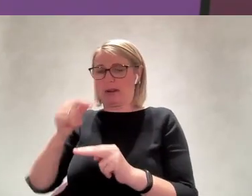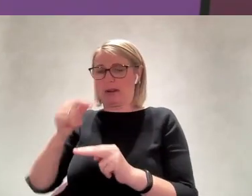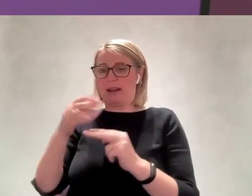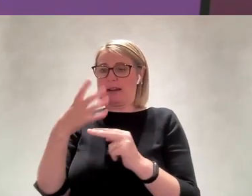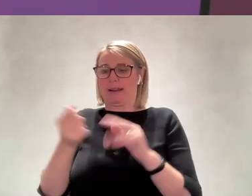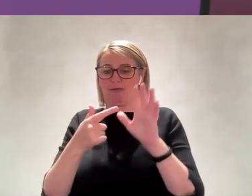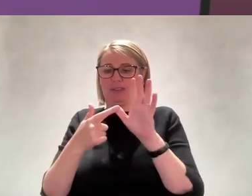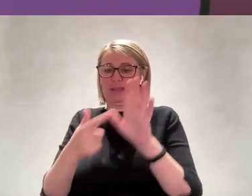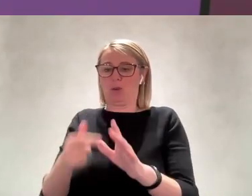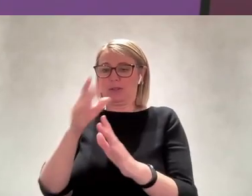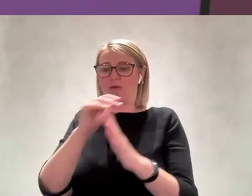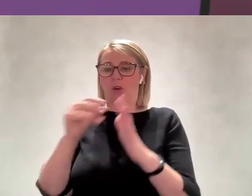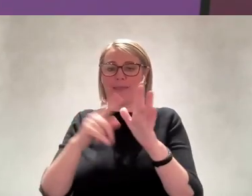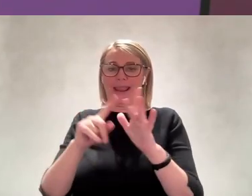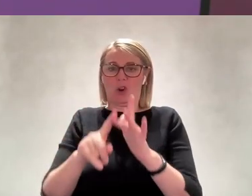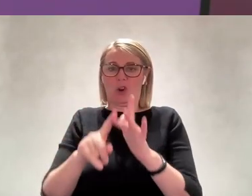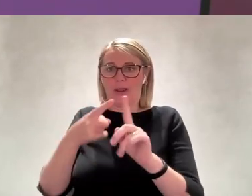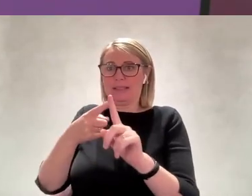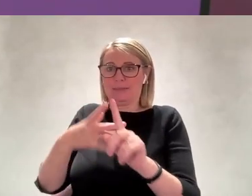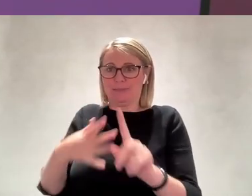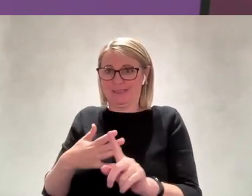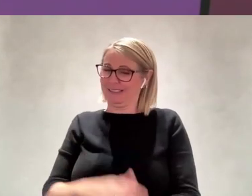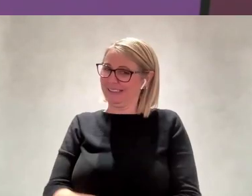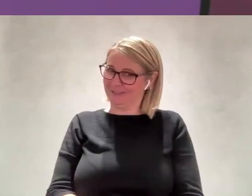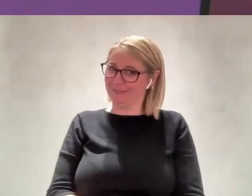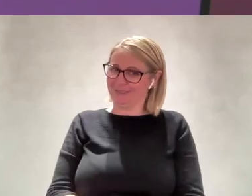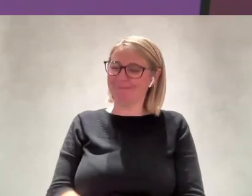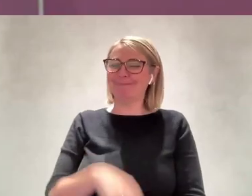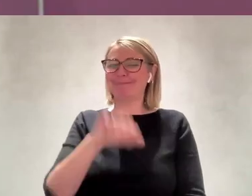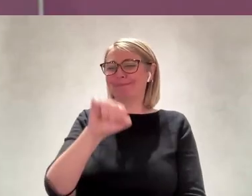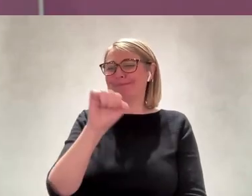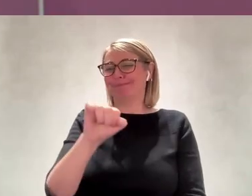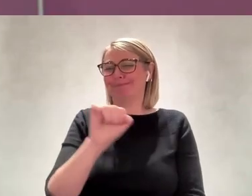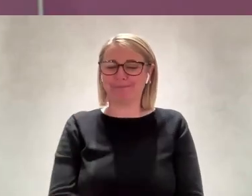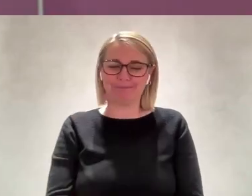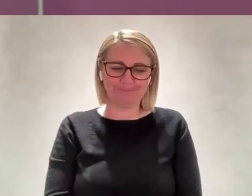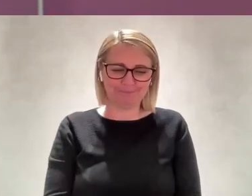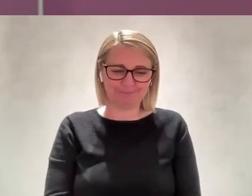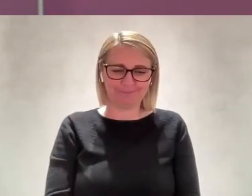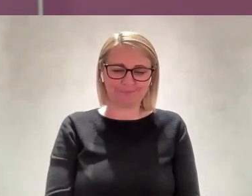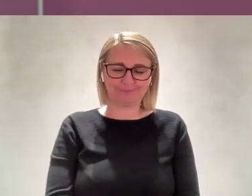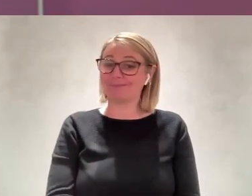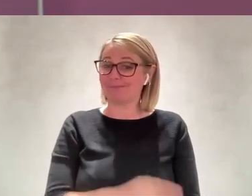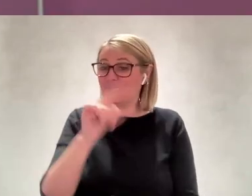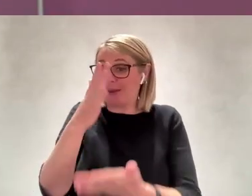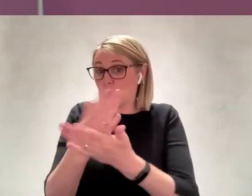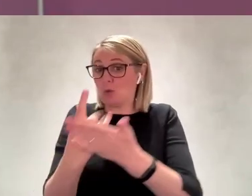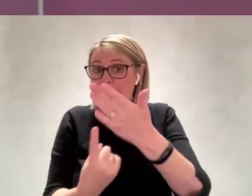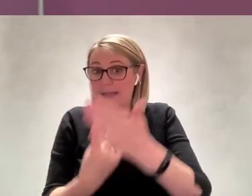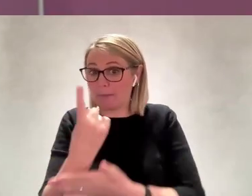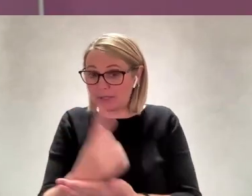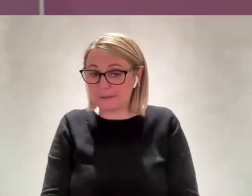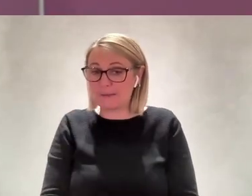responses via AI? Quite a specific one, Sean. Yes. So, I'm sure this has happened, but certainly